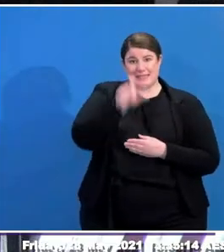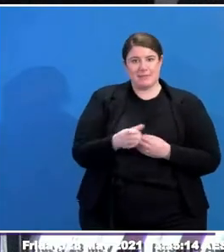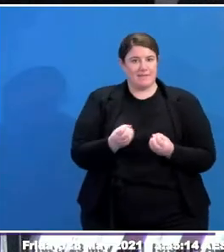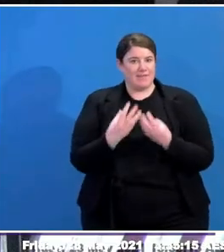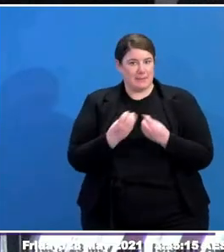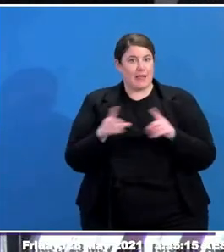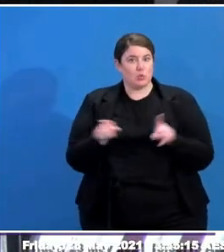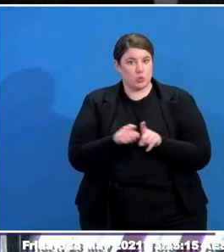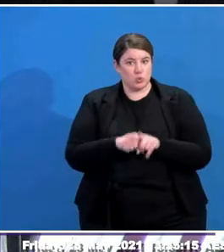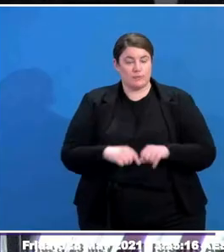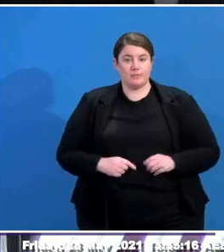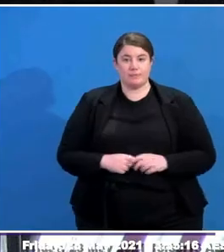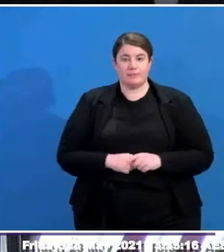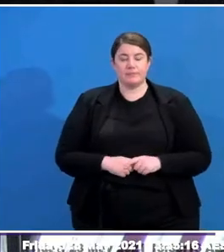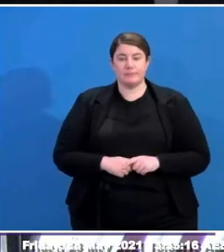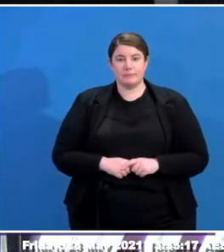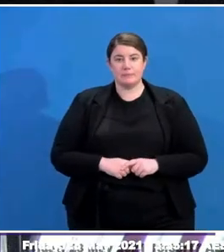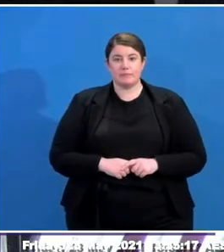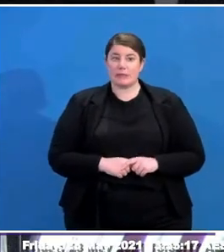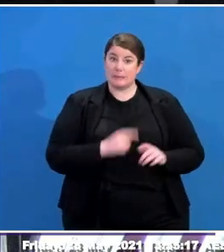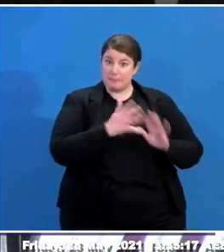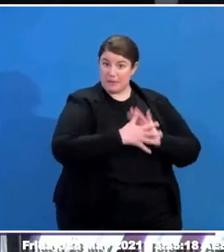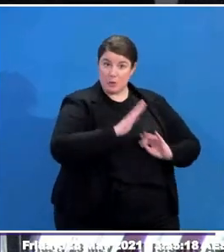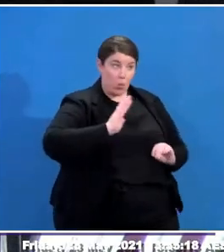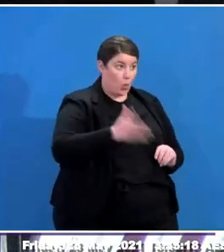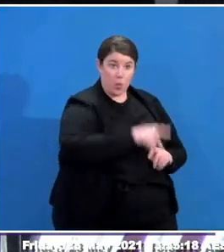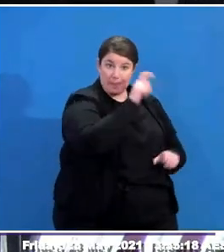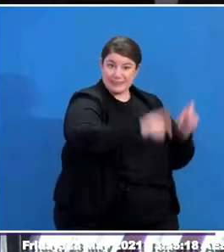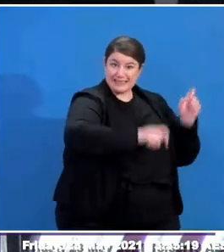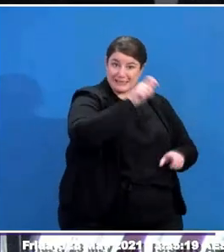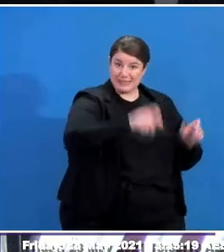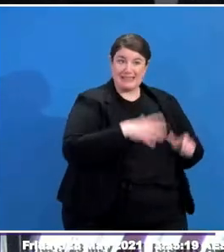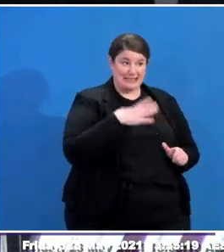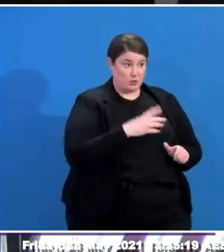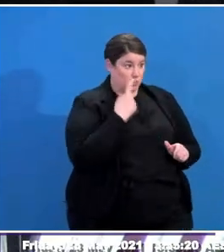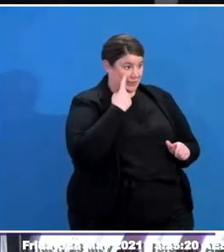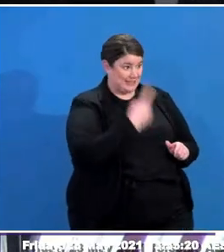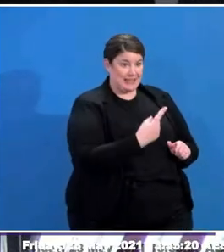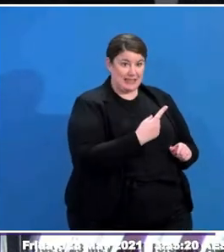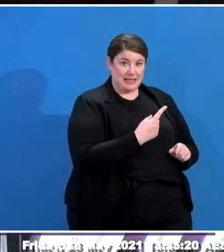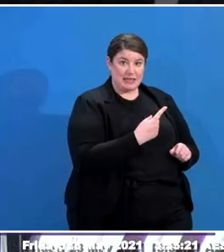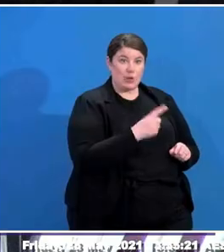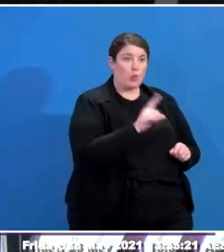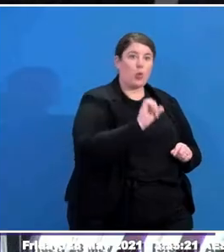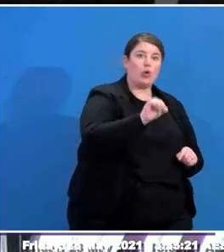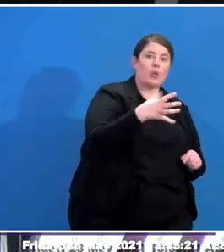That does mean all participants need to see the needs of other participants?